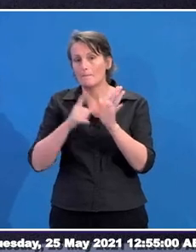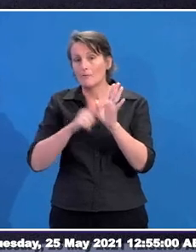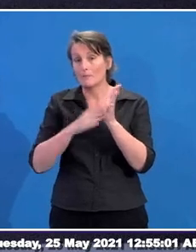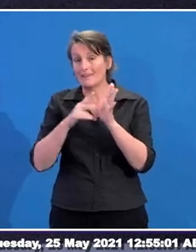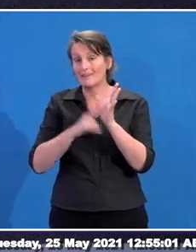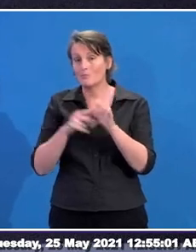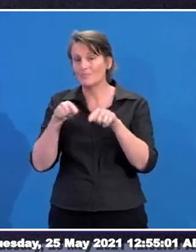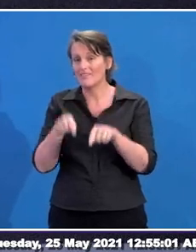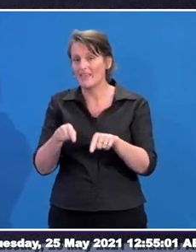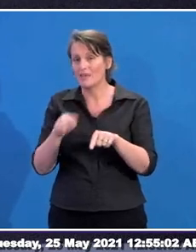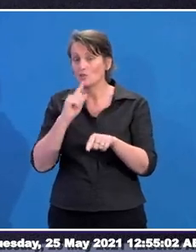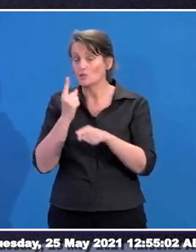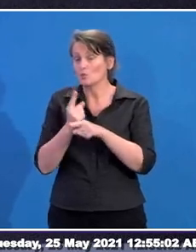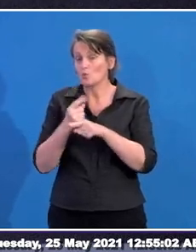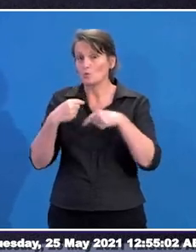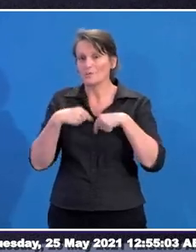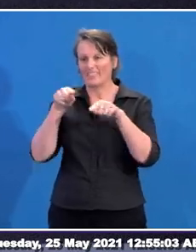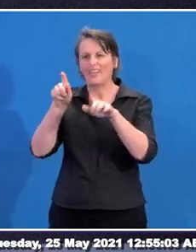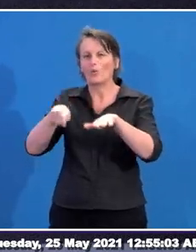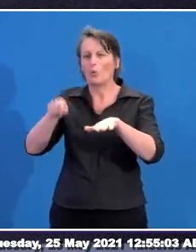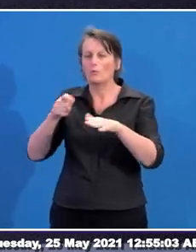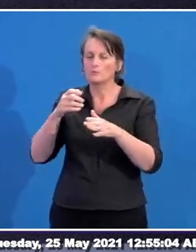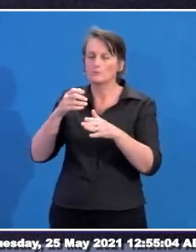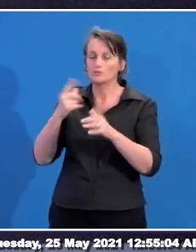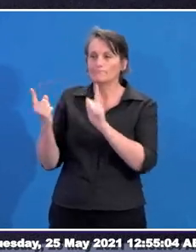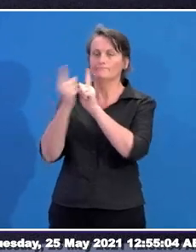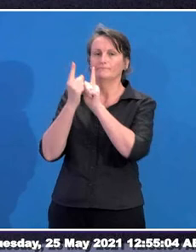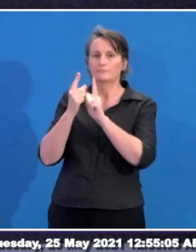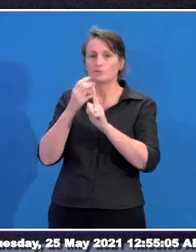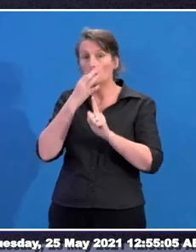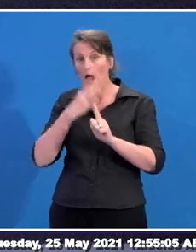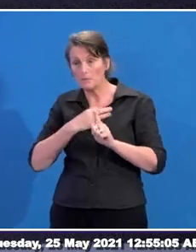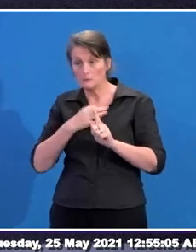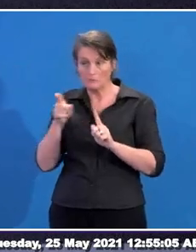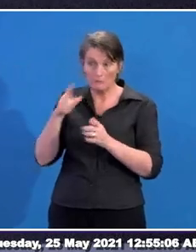with me afterwards to ask if there was anything, you know, they could do.